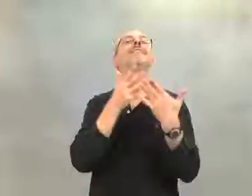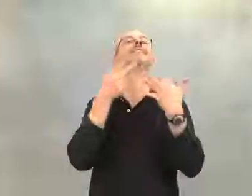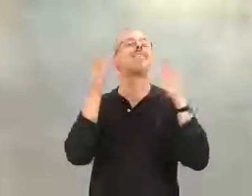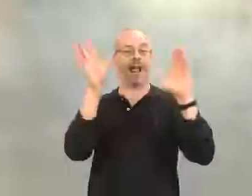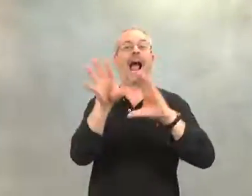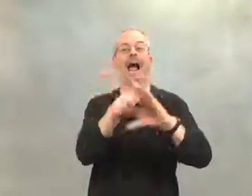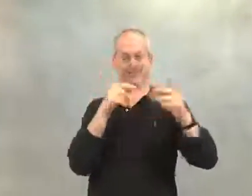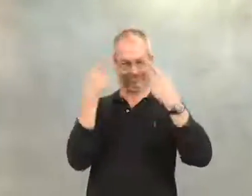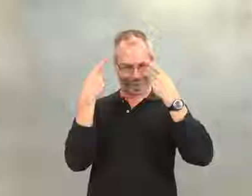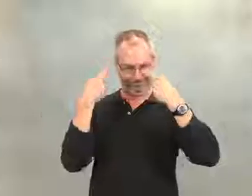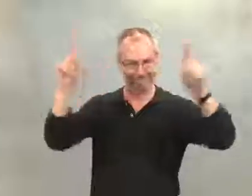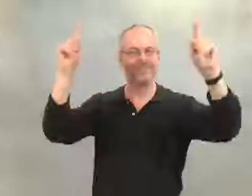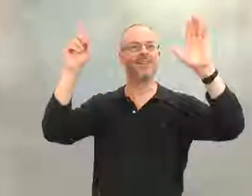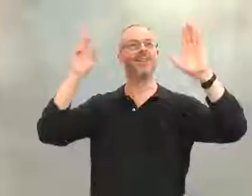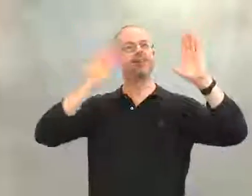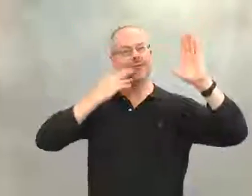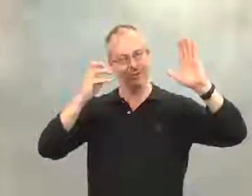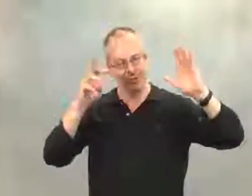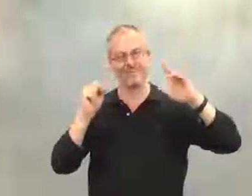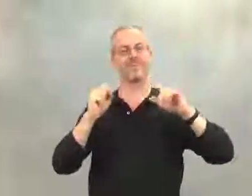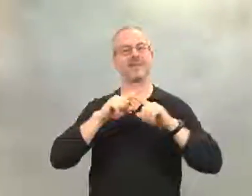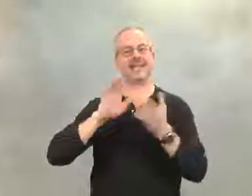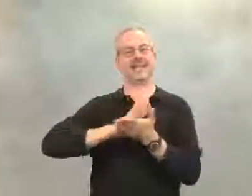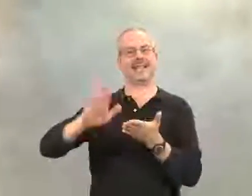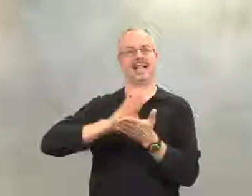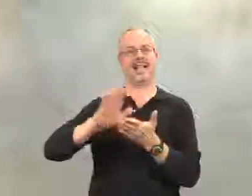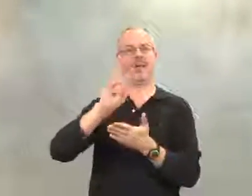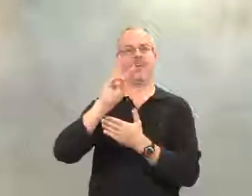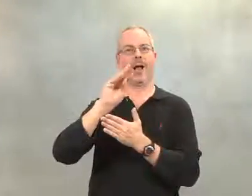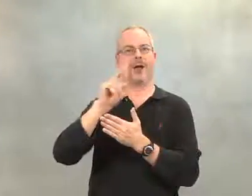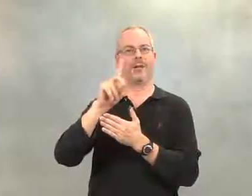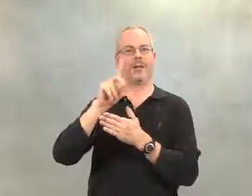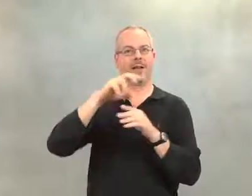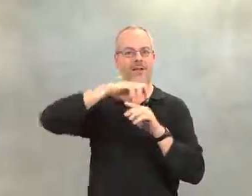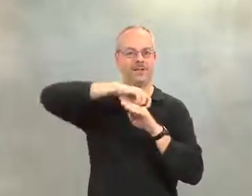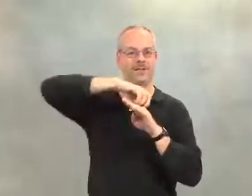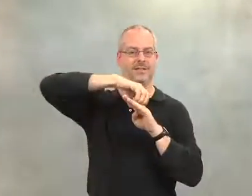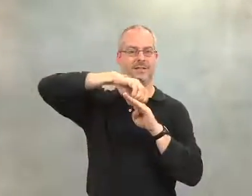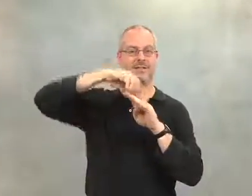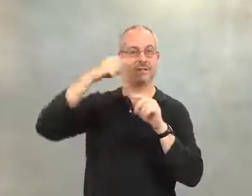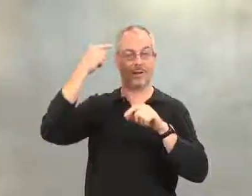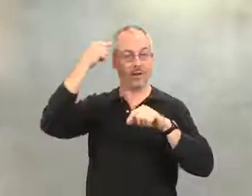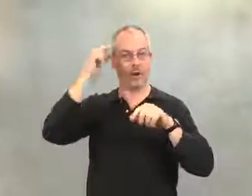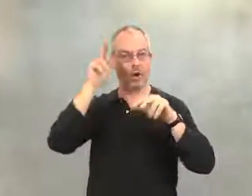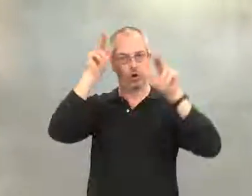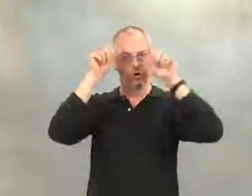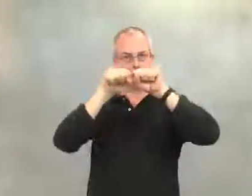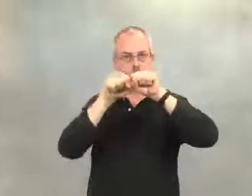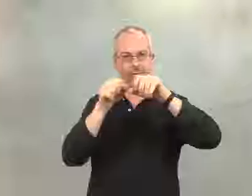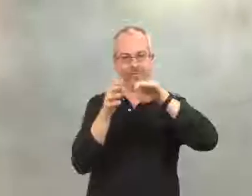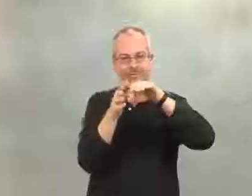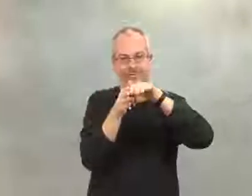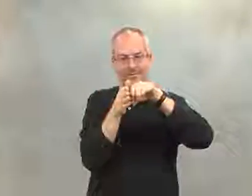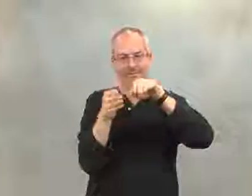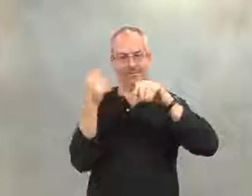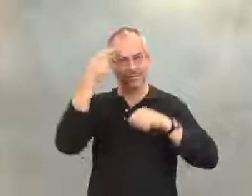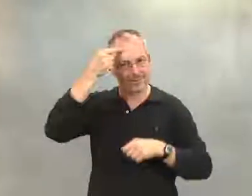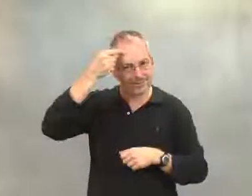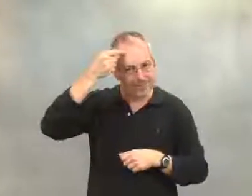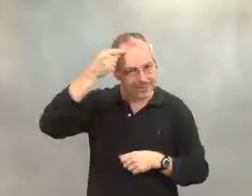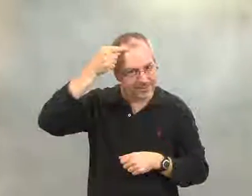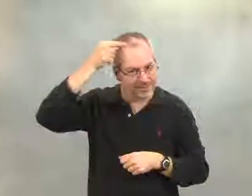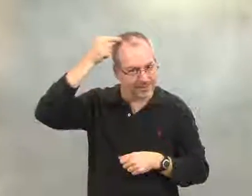Then it was over, and the surgeon said it went well.